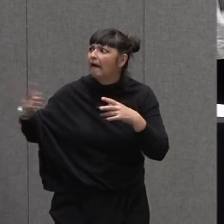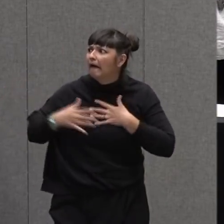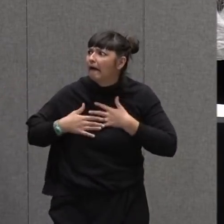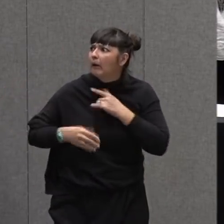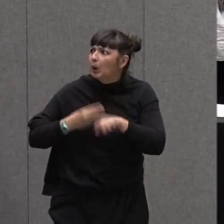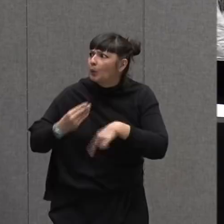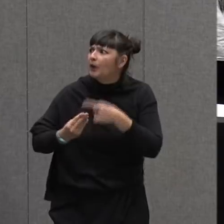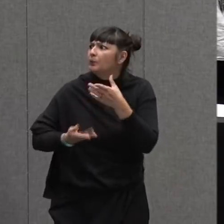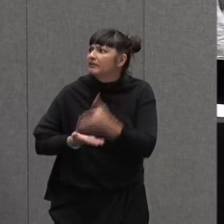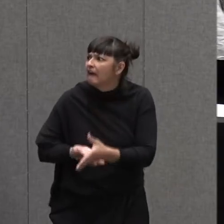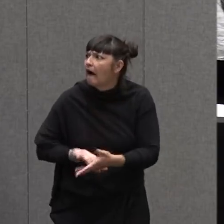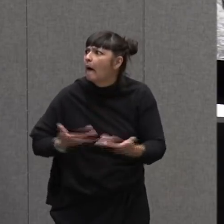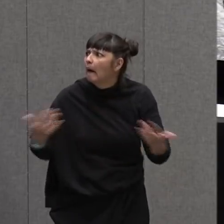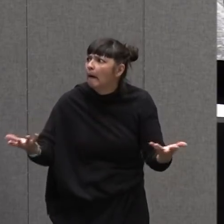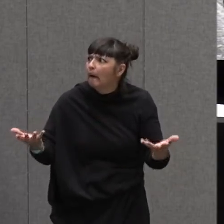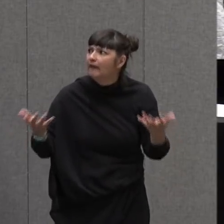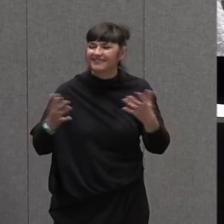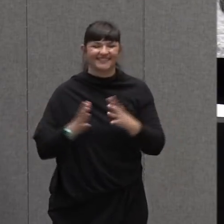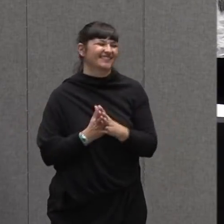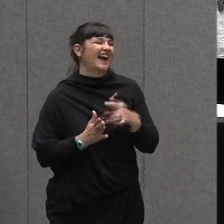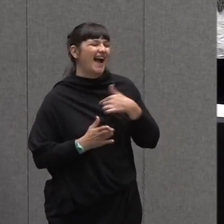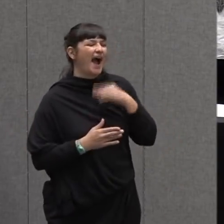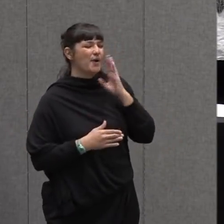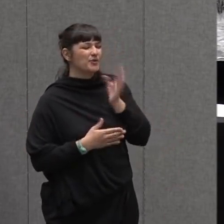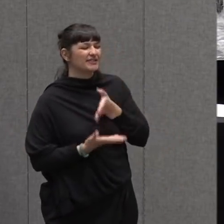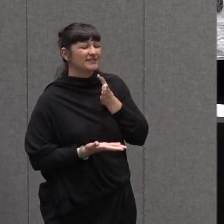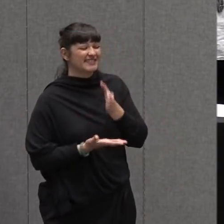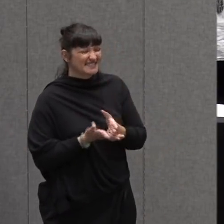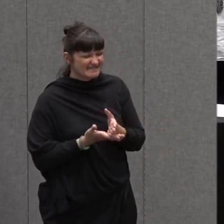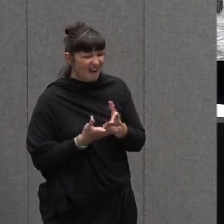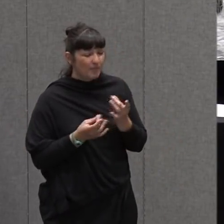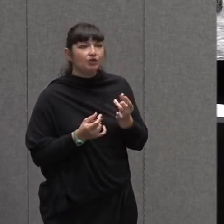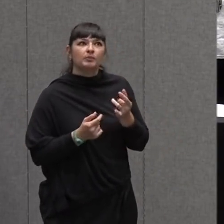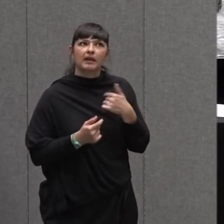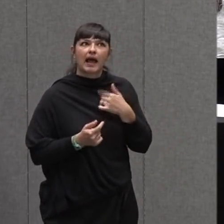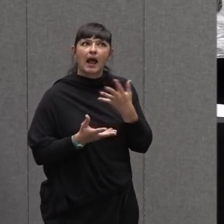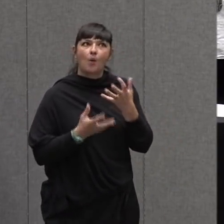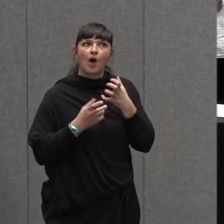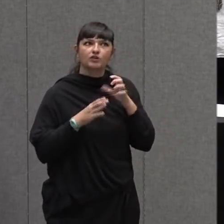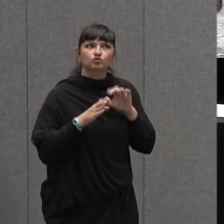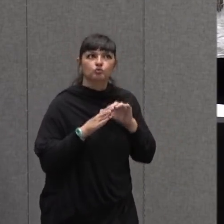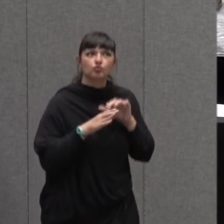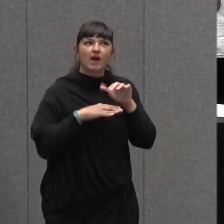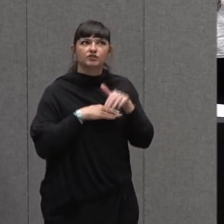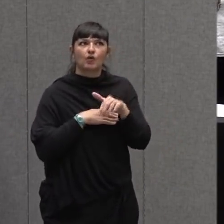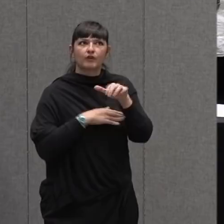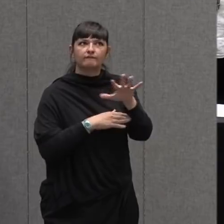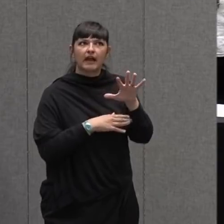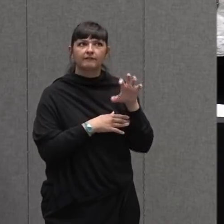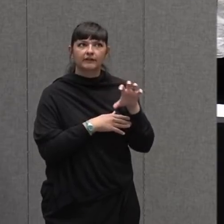I would have stopped a little bit sooner but I really wanted to cross that decade I just felt like and then that hundreds that couple,